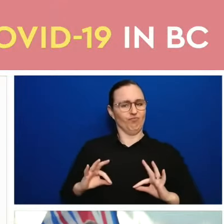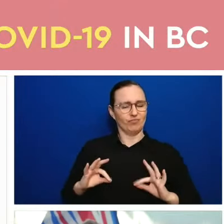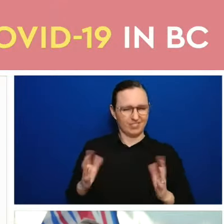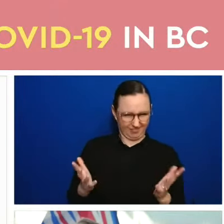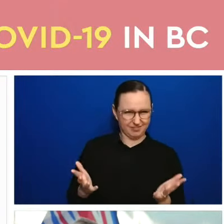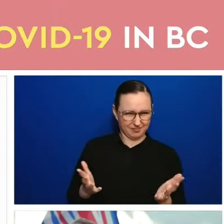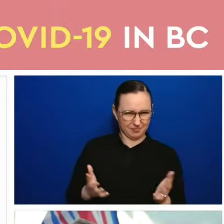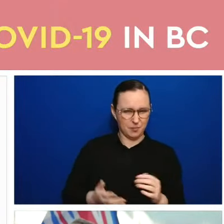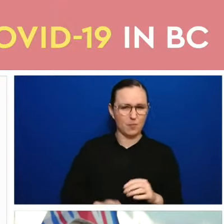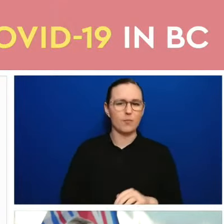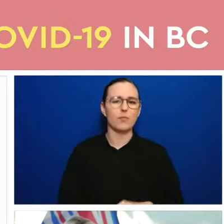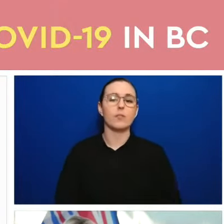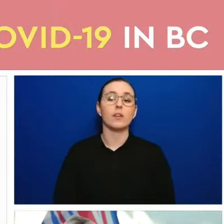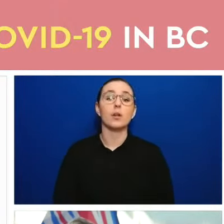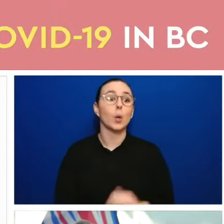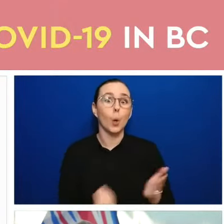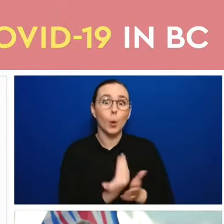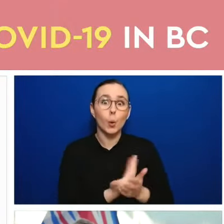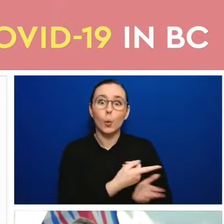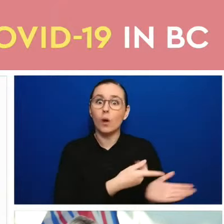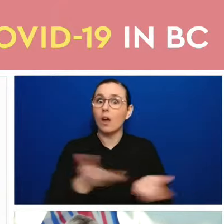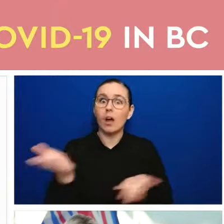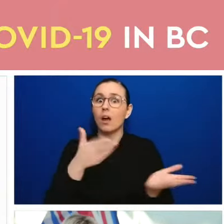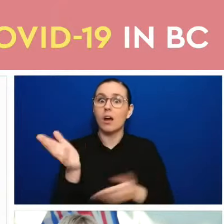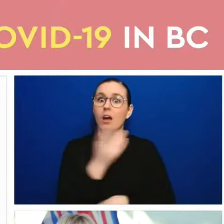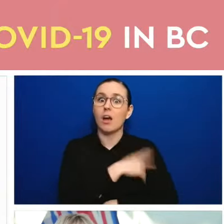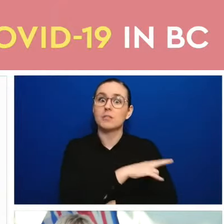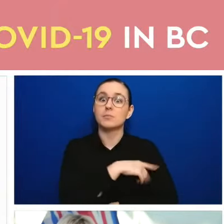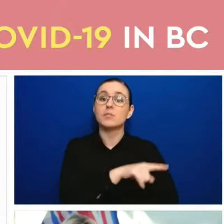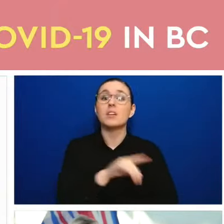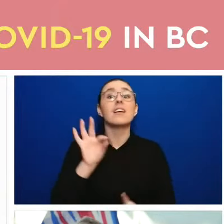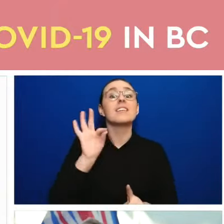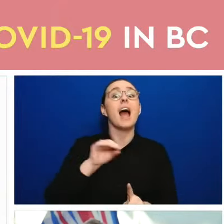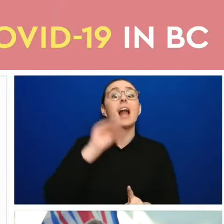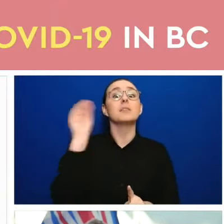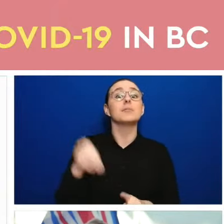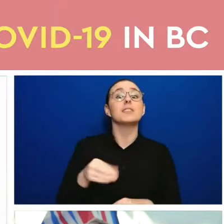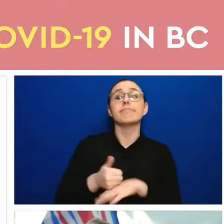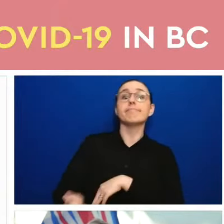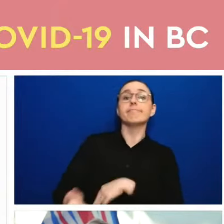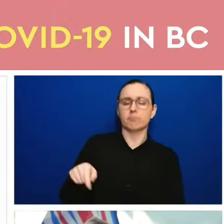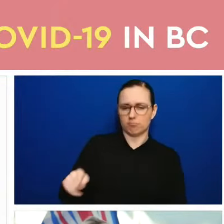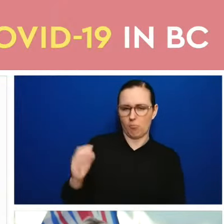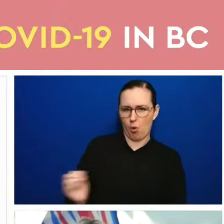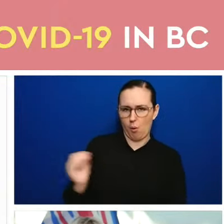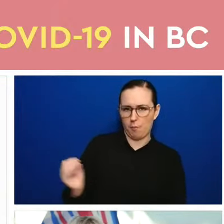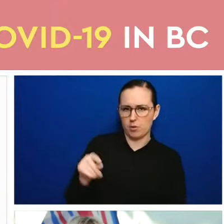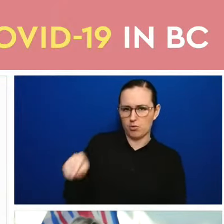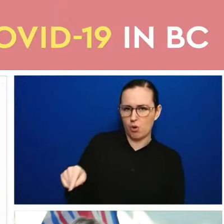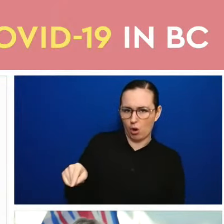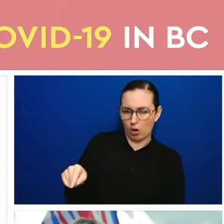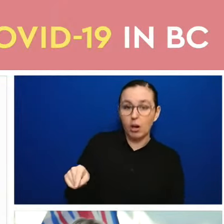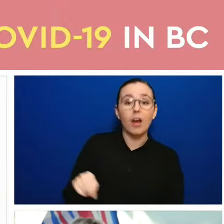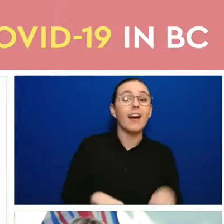So what does this tell us? 90% of these new hospital admissions are Omicron.